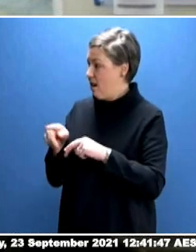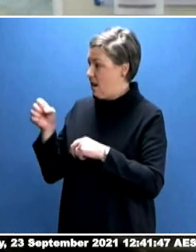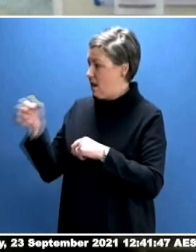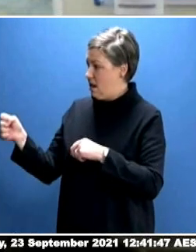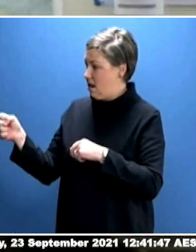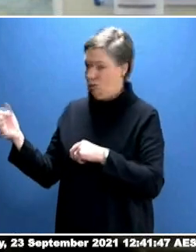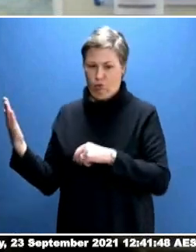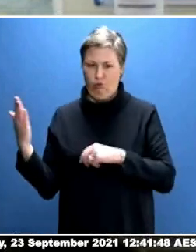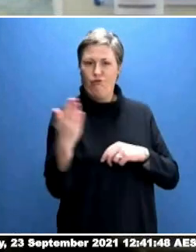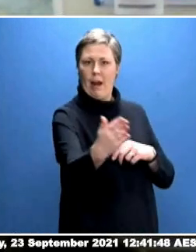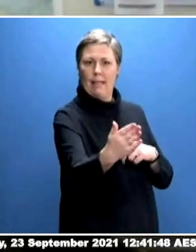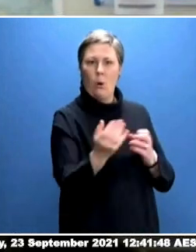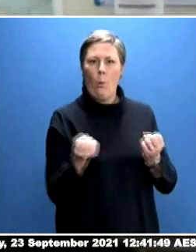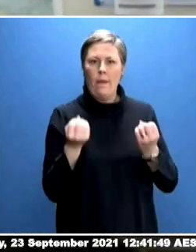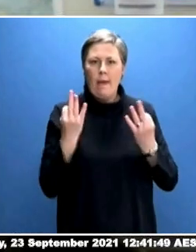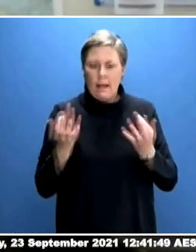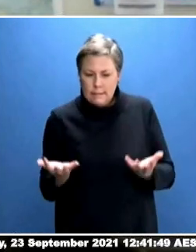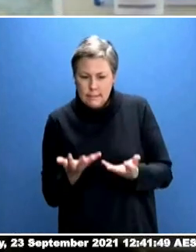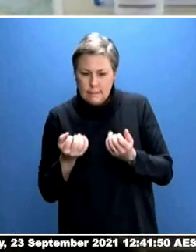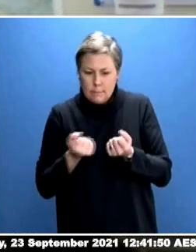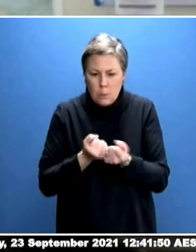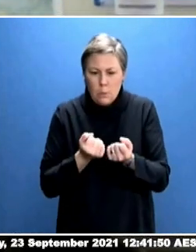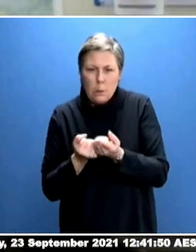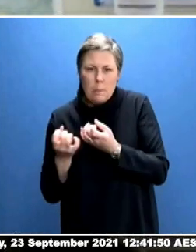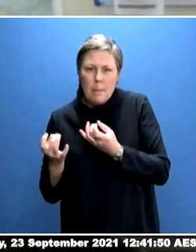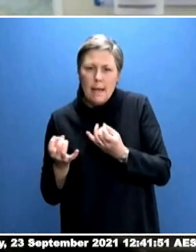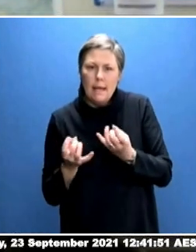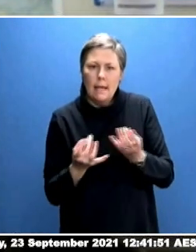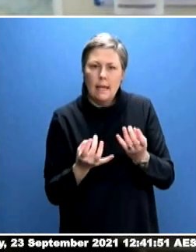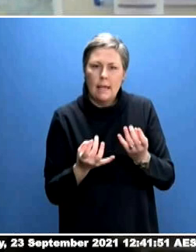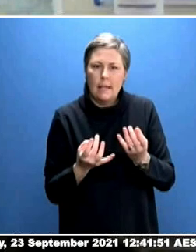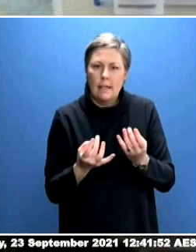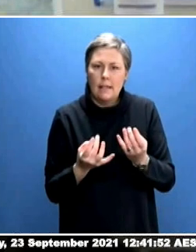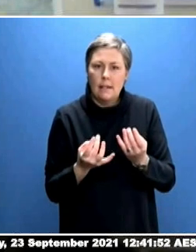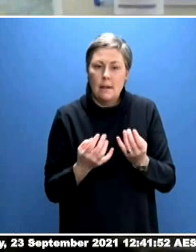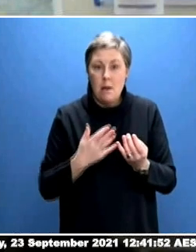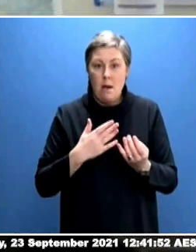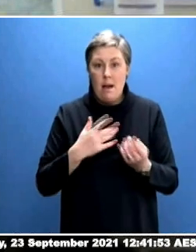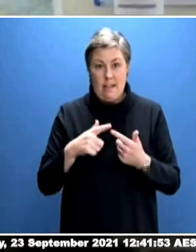won't have success and I refer to my own situation with a relative in my care that,